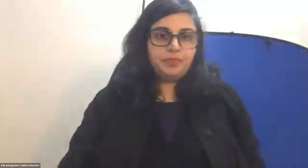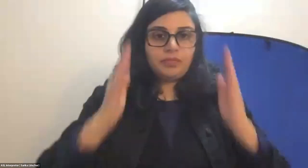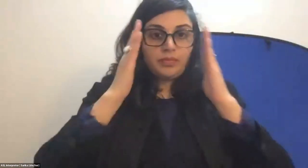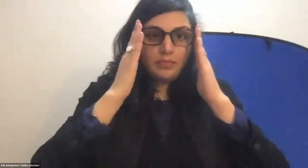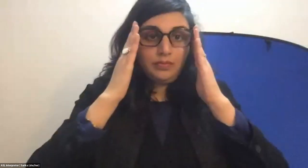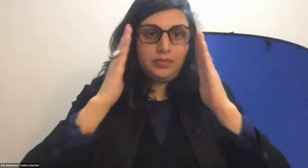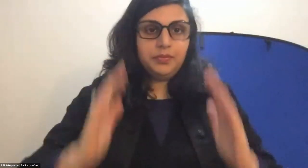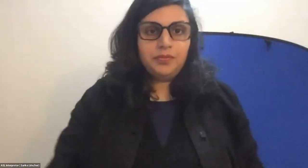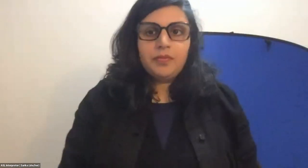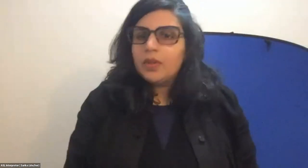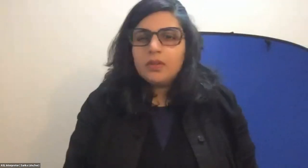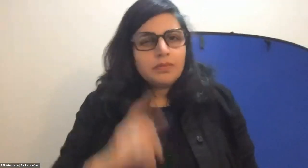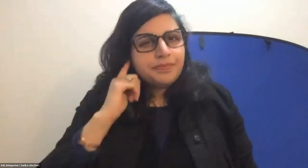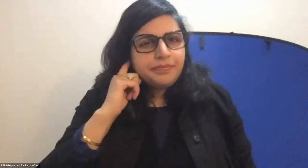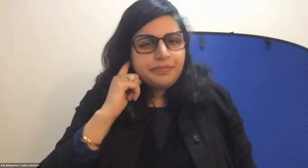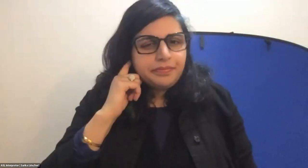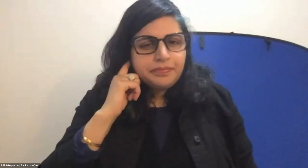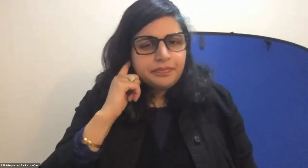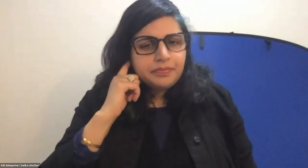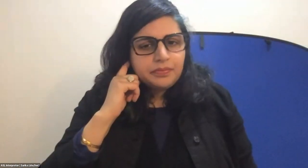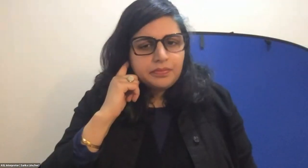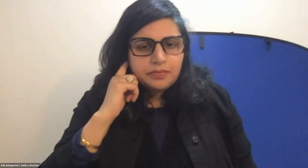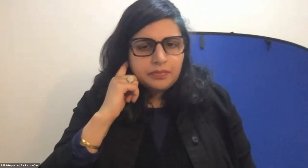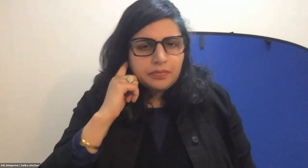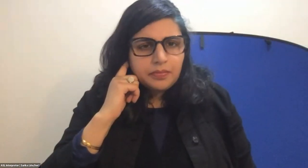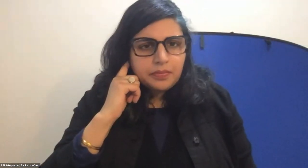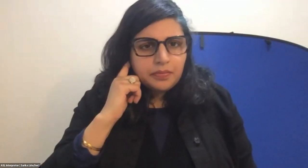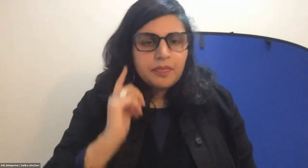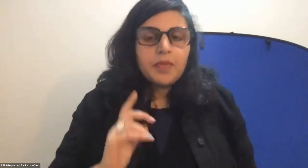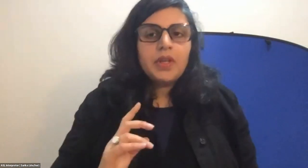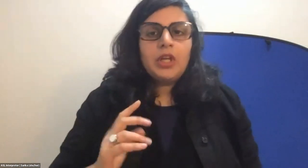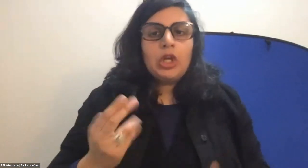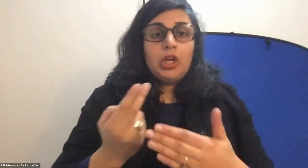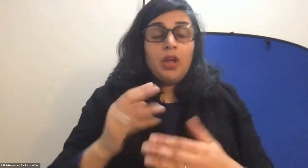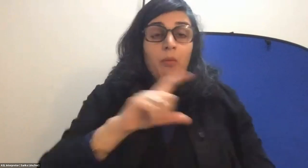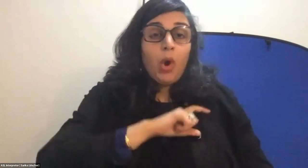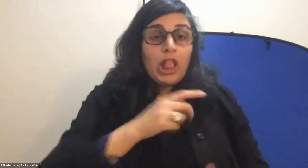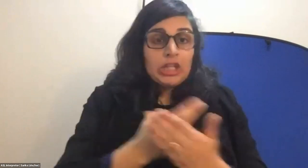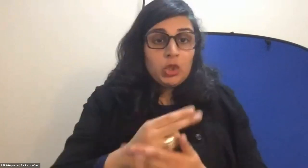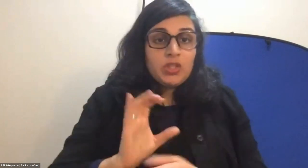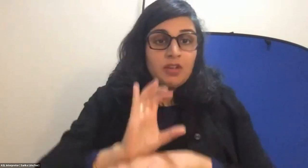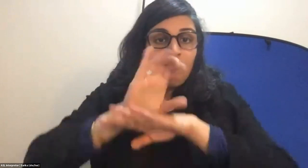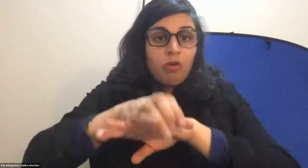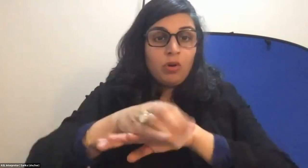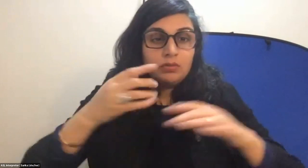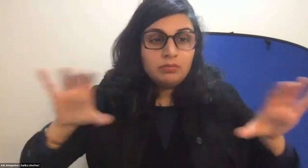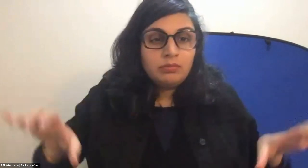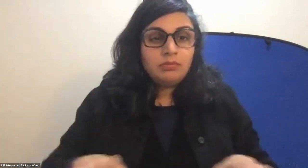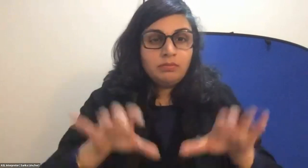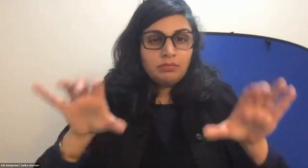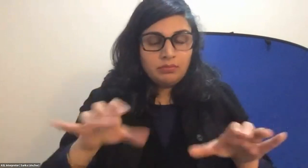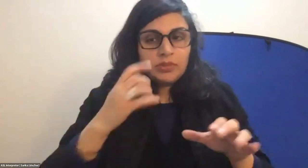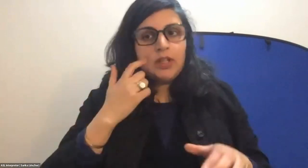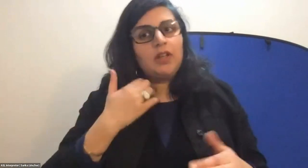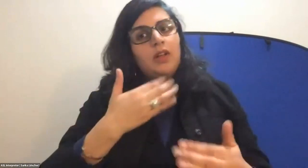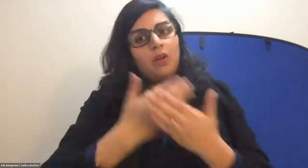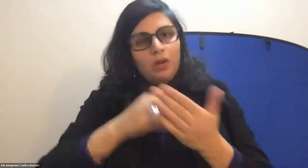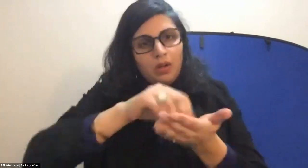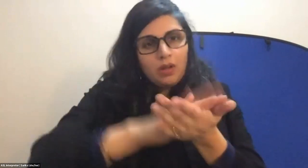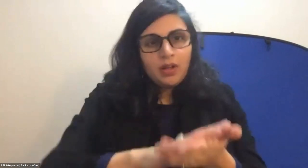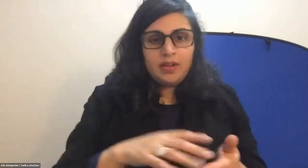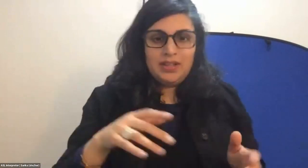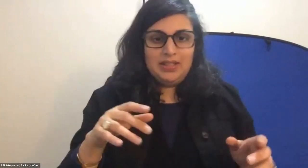time and time again .